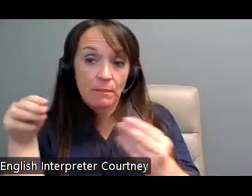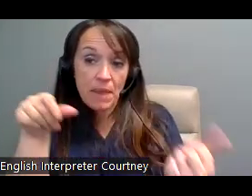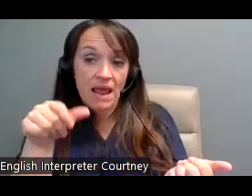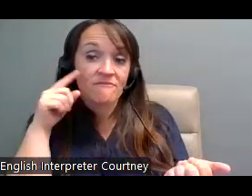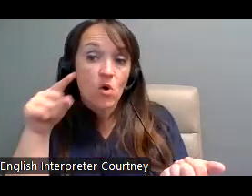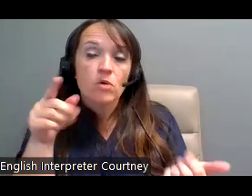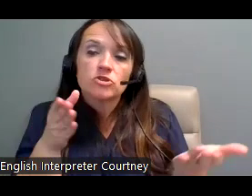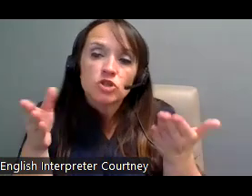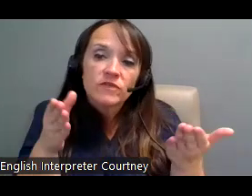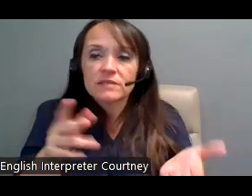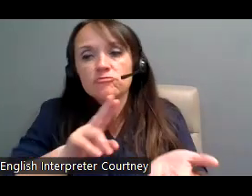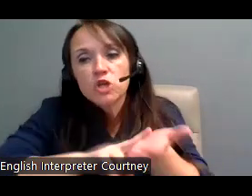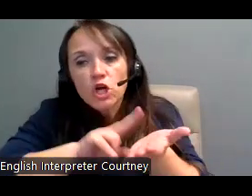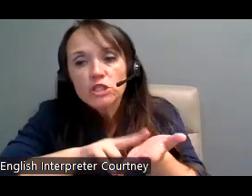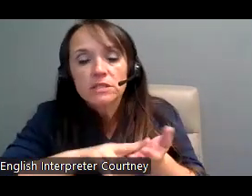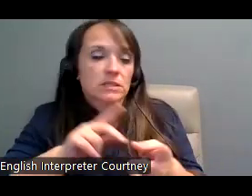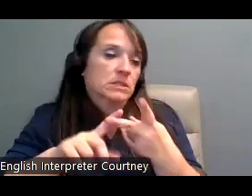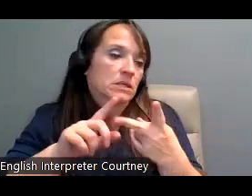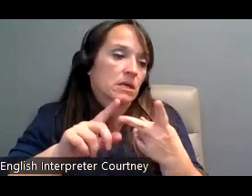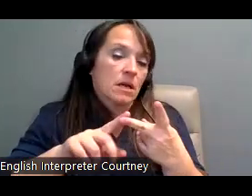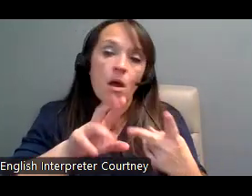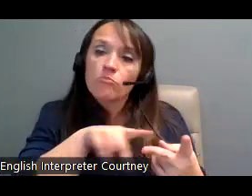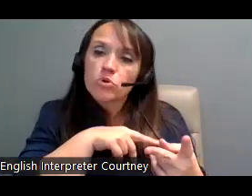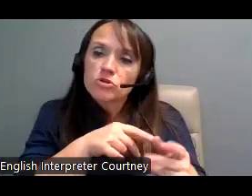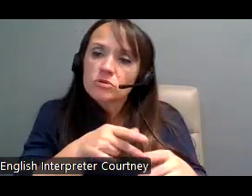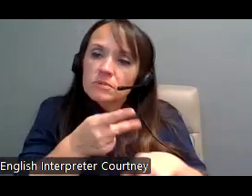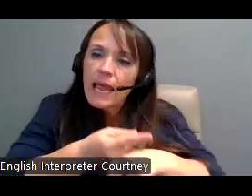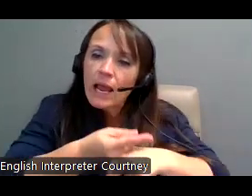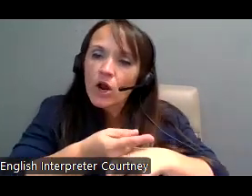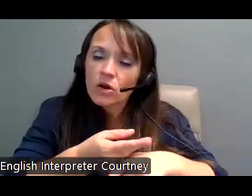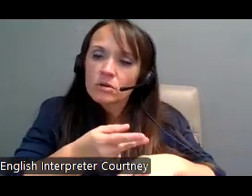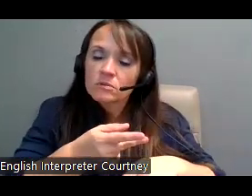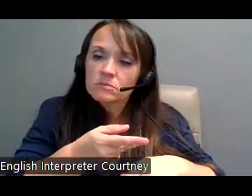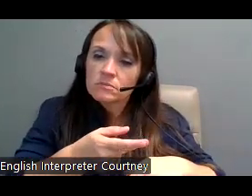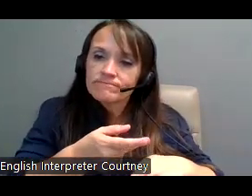need nursing services or any personal care aide, to help you get in and out of bed, and to bed,